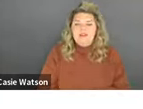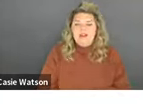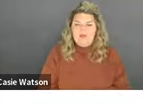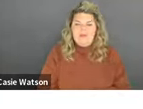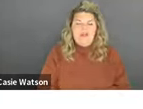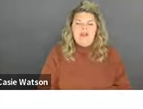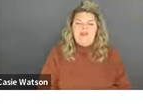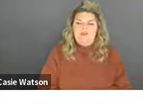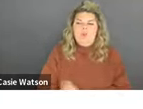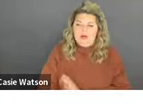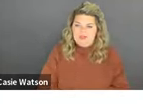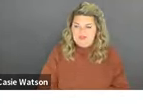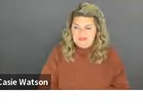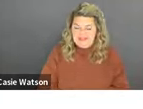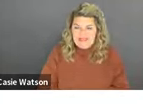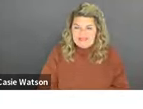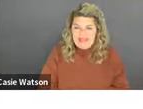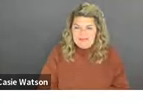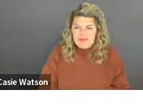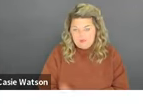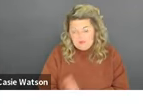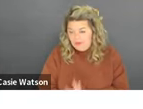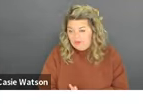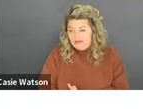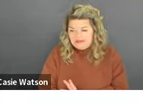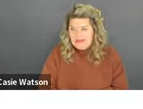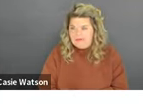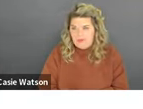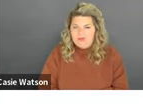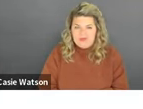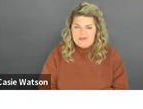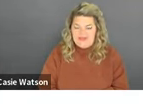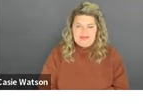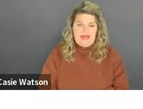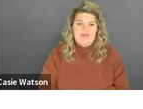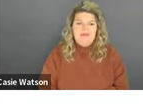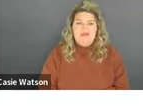it's very helpful if one person speaks at a time, because we can only sign for one person at a time.